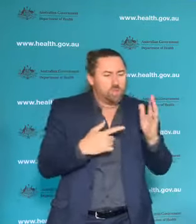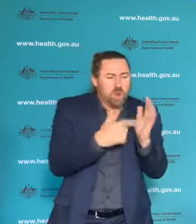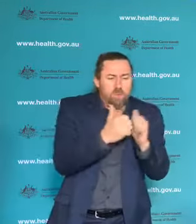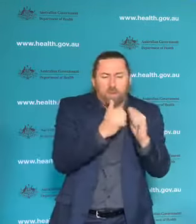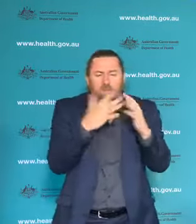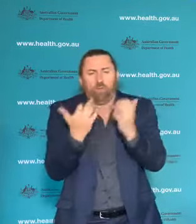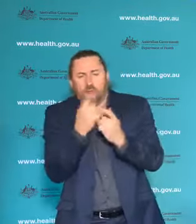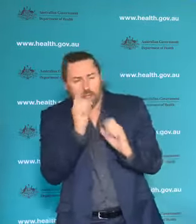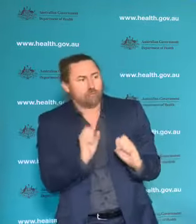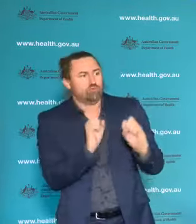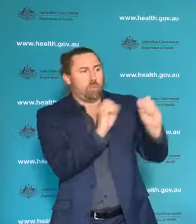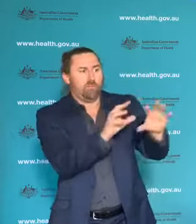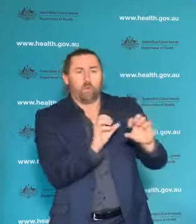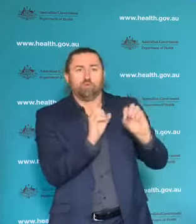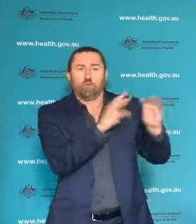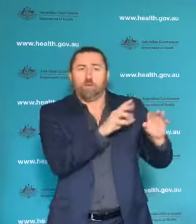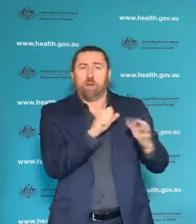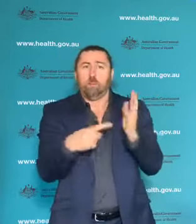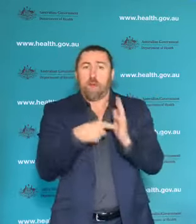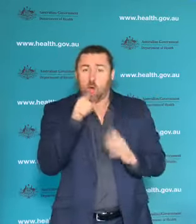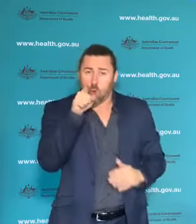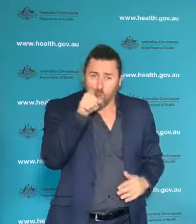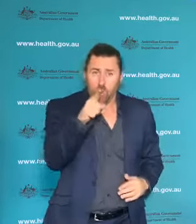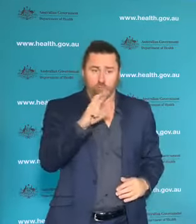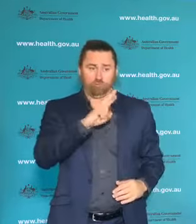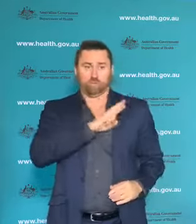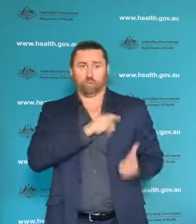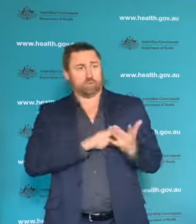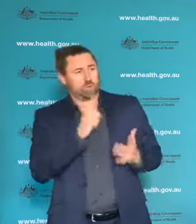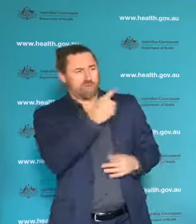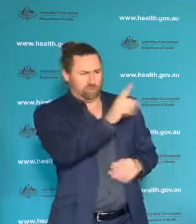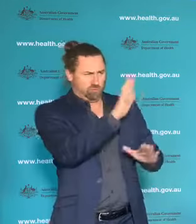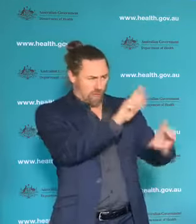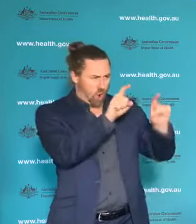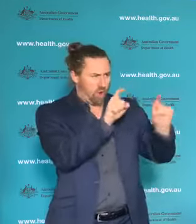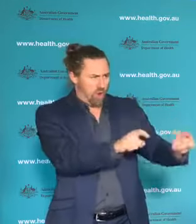reinforce to them that they must stay at home. This can be